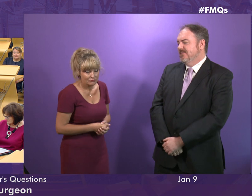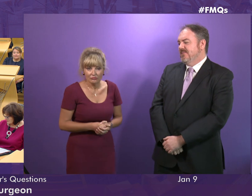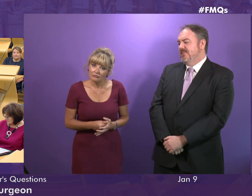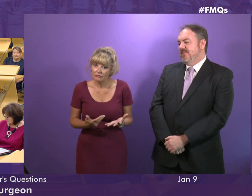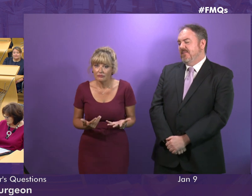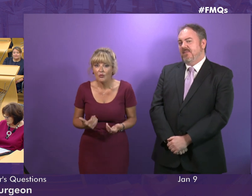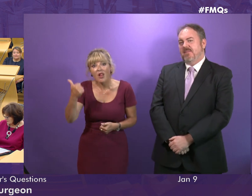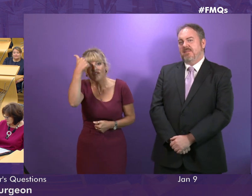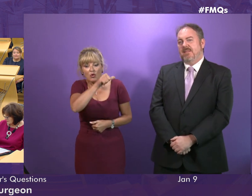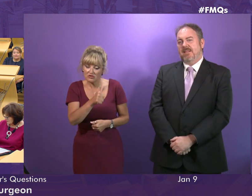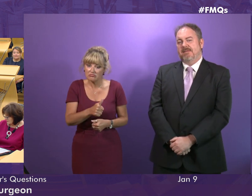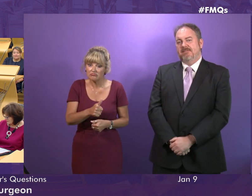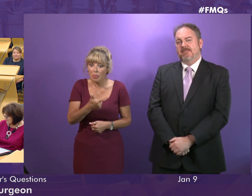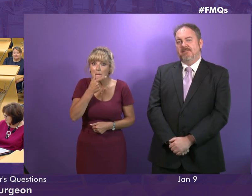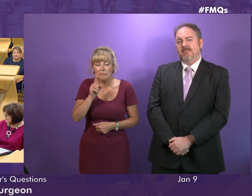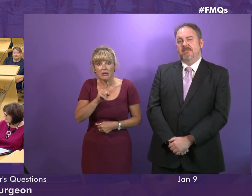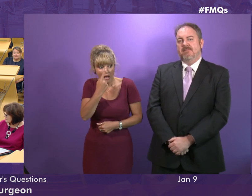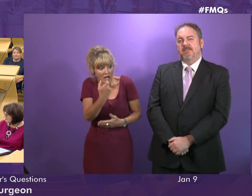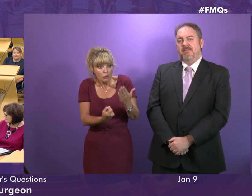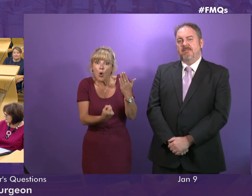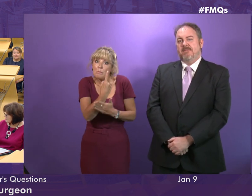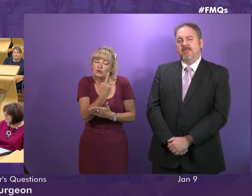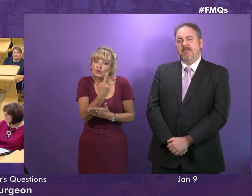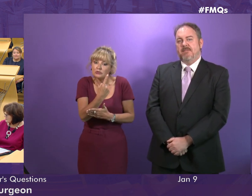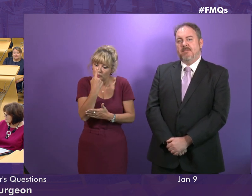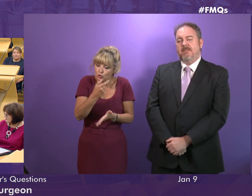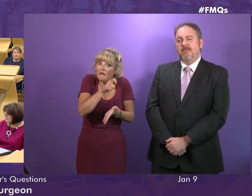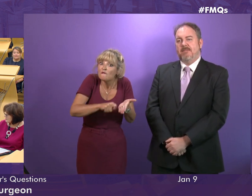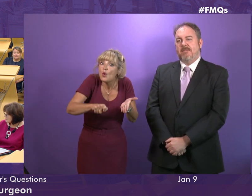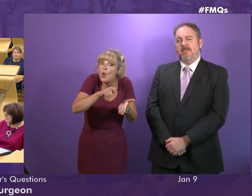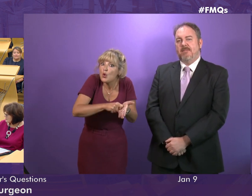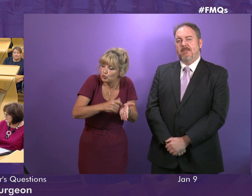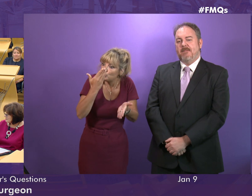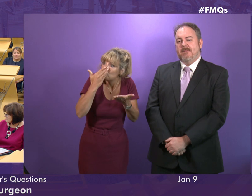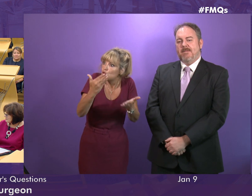people got their opportunity to cast their verdict on the performance of this Government,